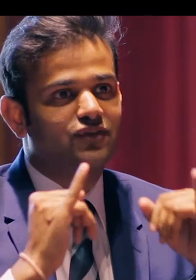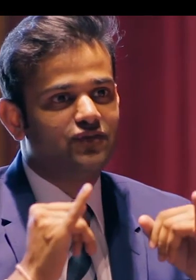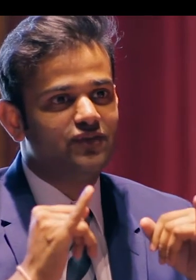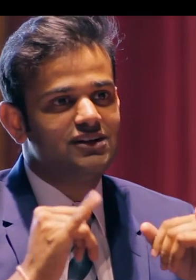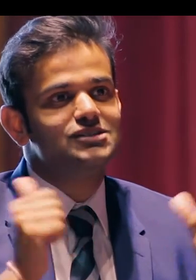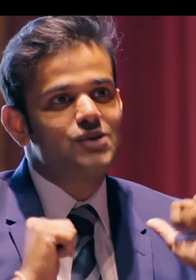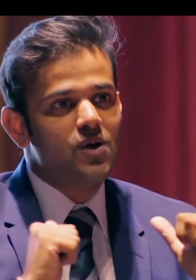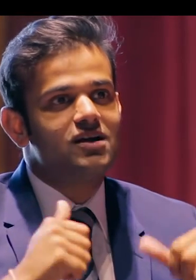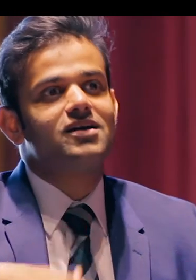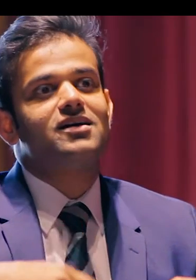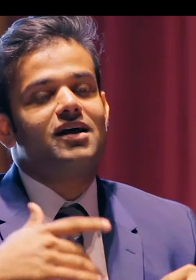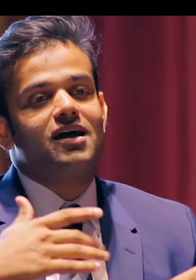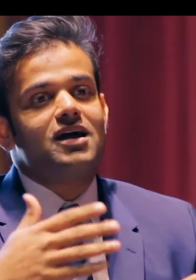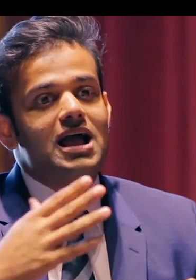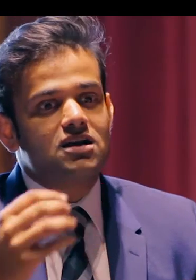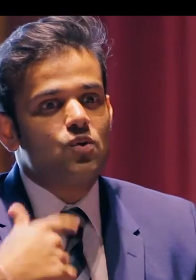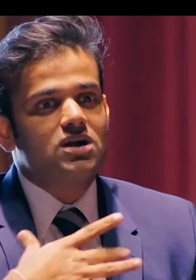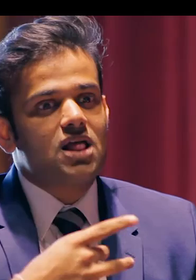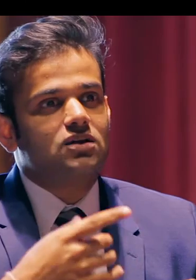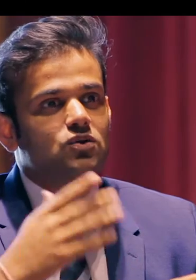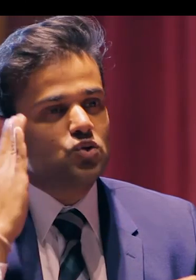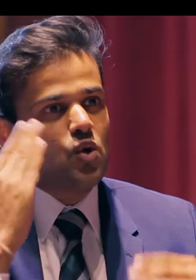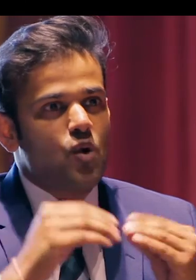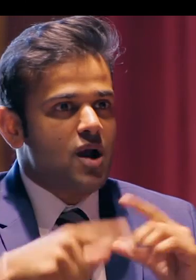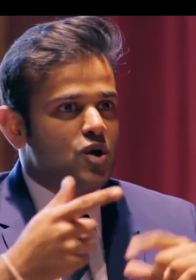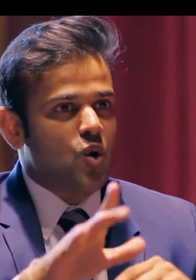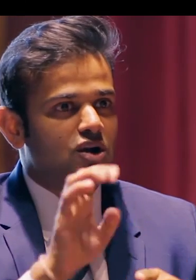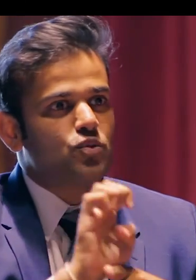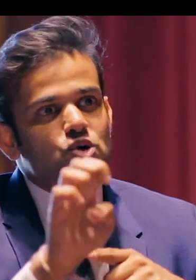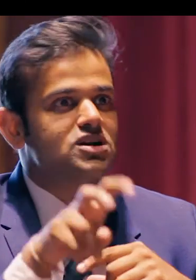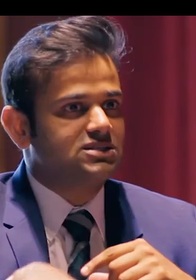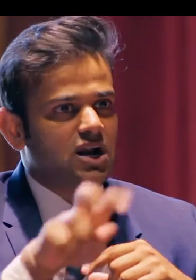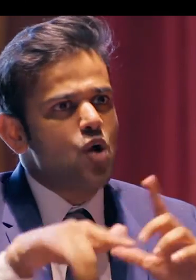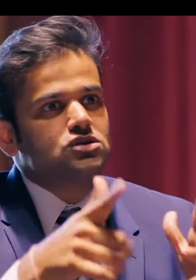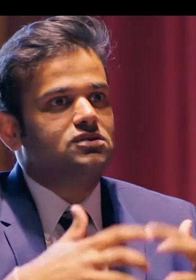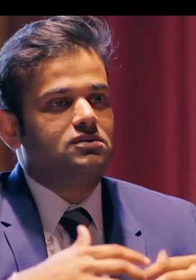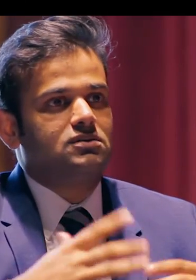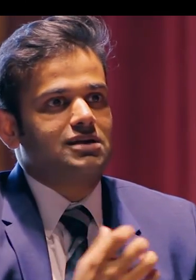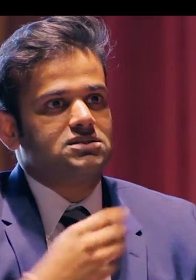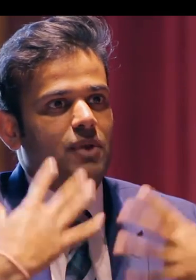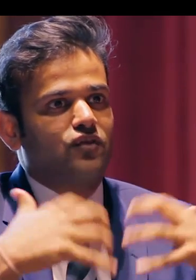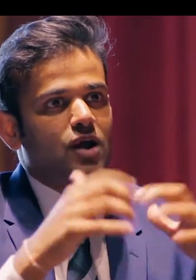Thank you for joining us in this interview. I would like to know more about your entrepreneurial journey